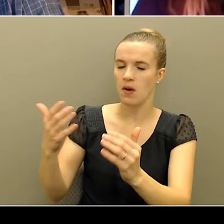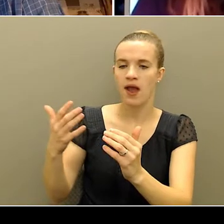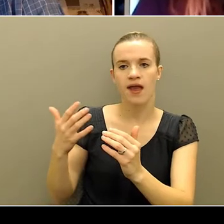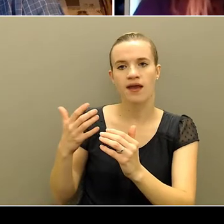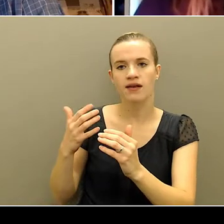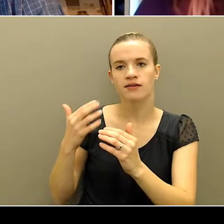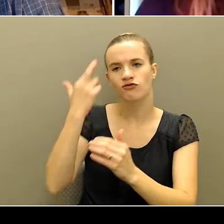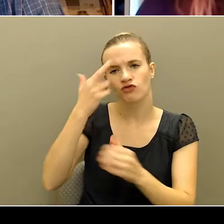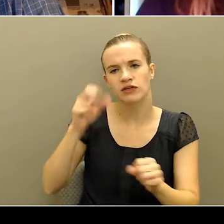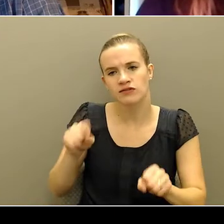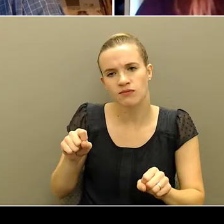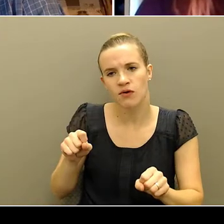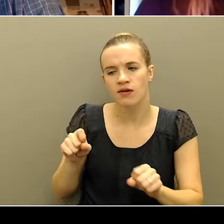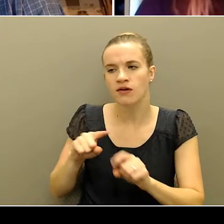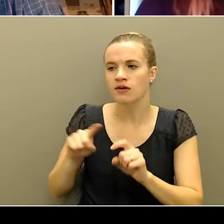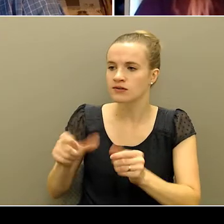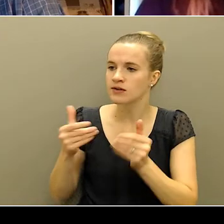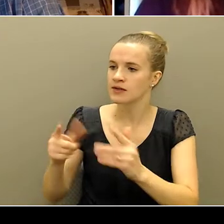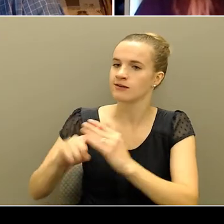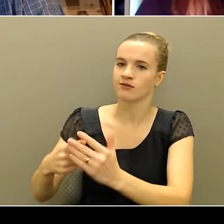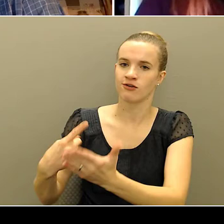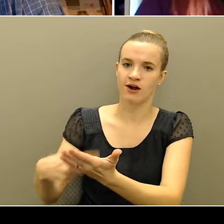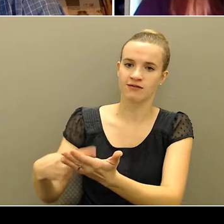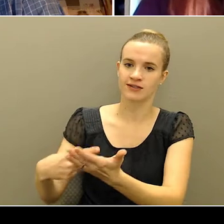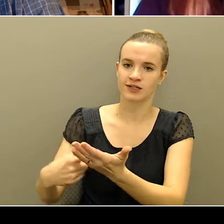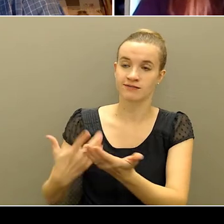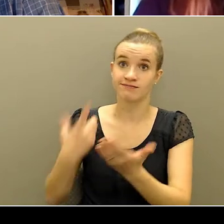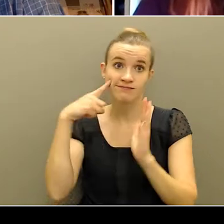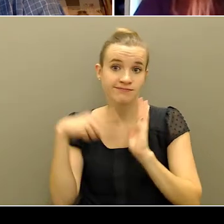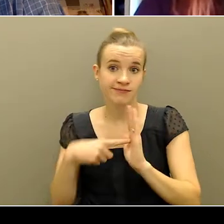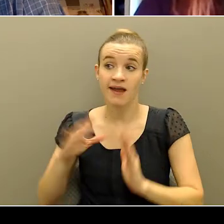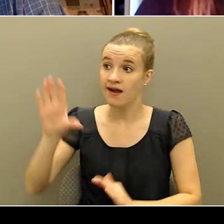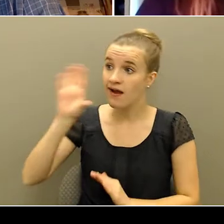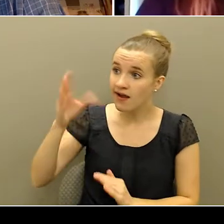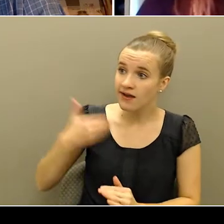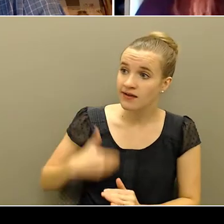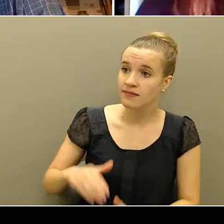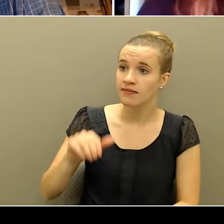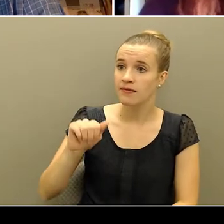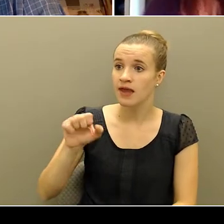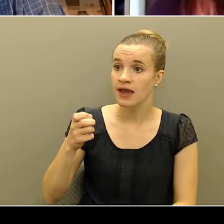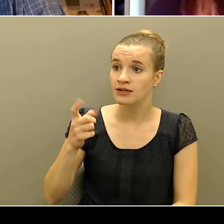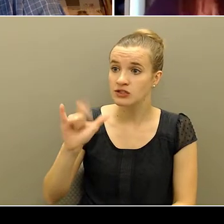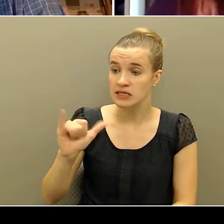Ashley like, I'm I'm you know, I'm paralyzed I'm looking to go zip lining,